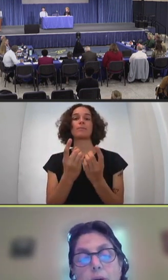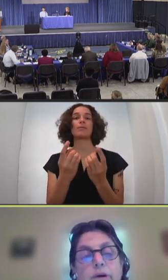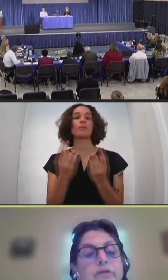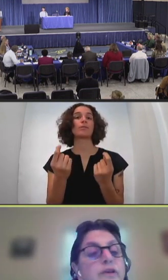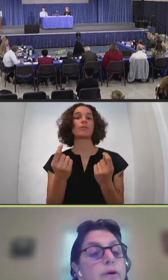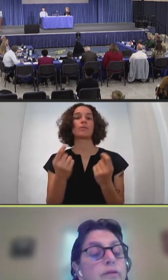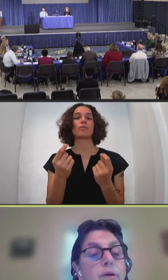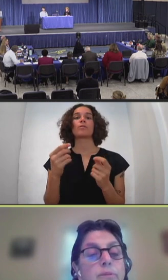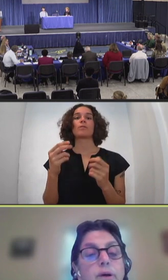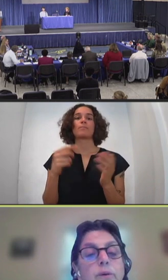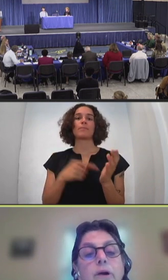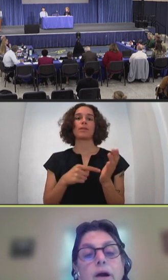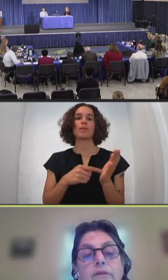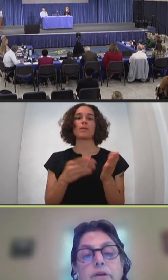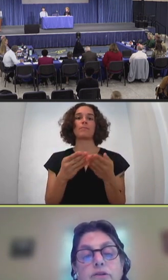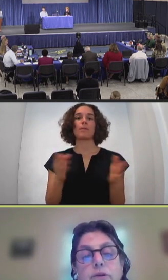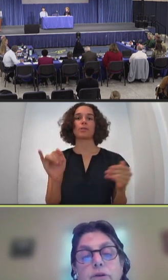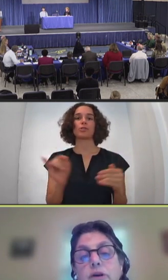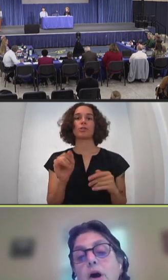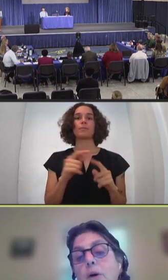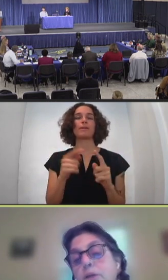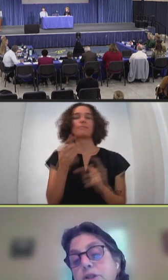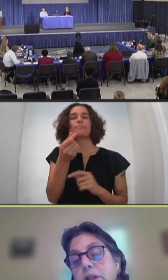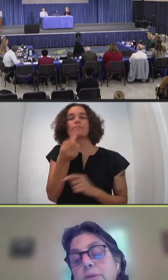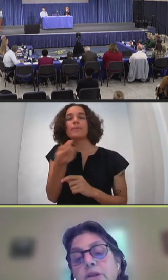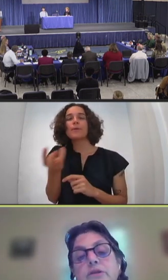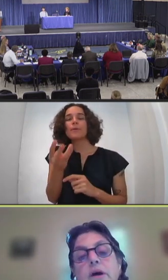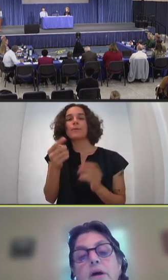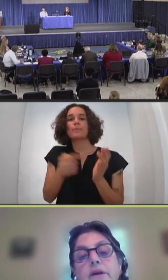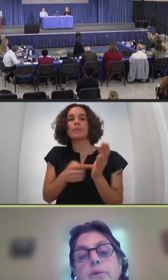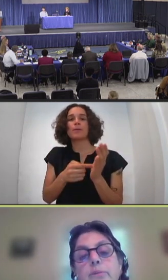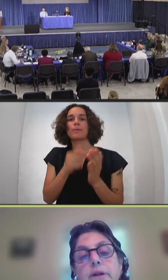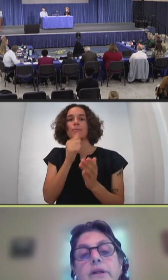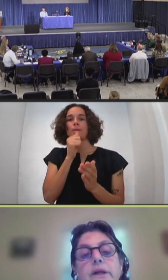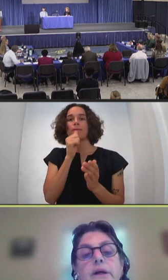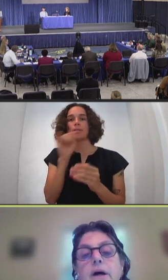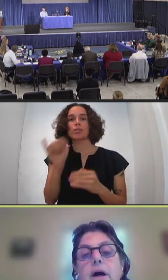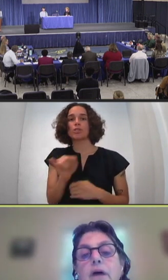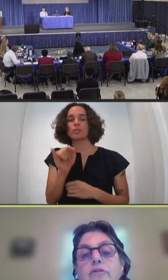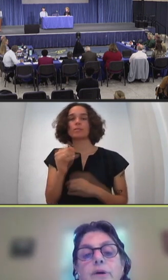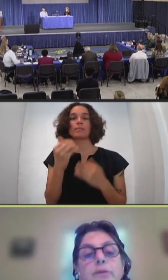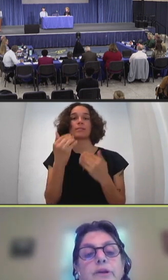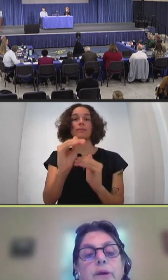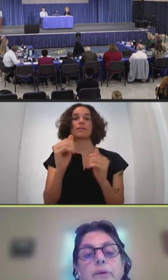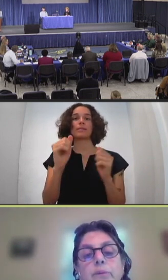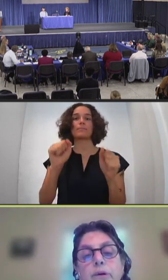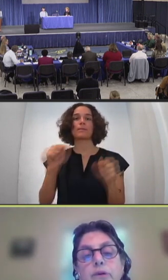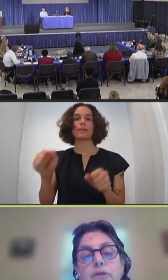but few of them build private insurance, which limits the ability of people to get reimbursed for